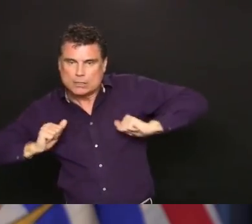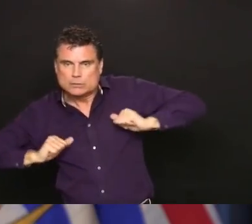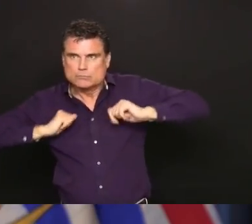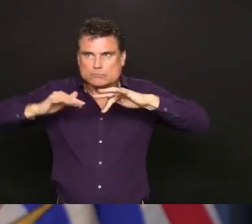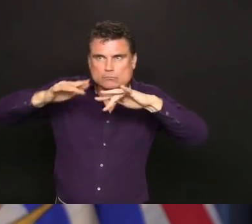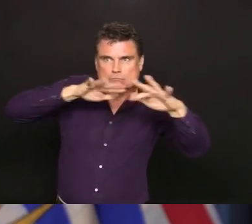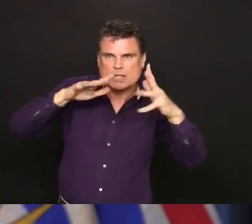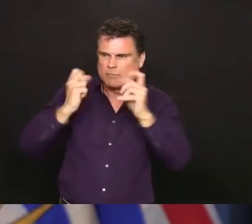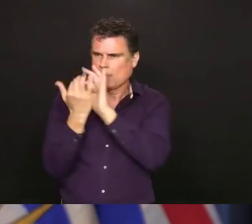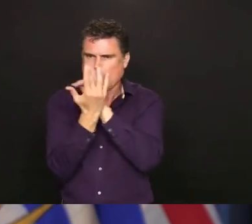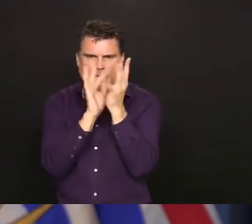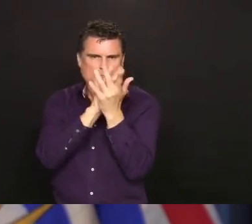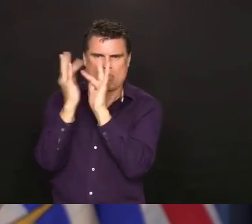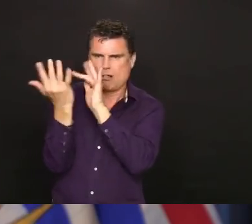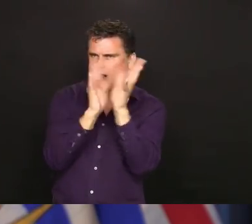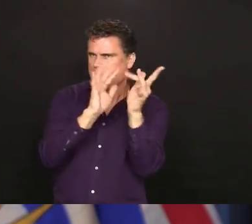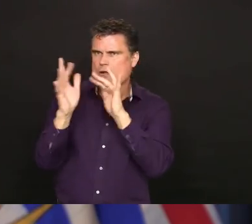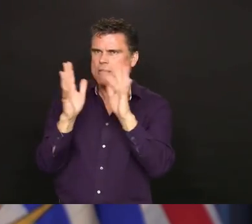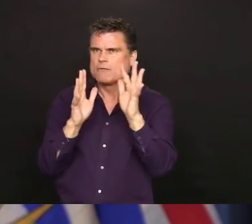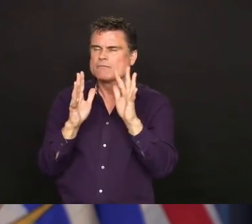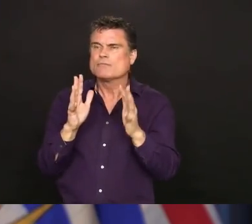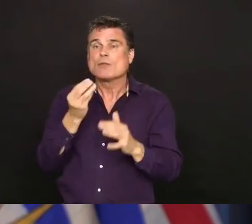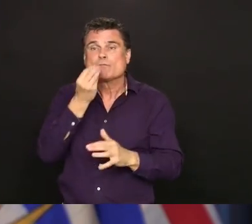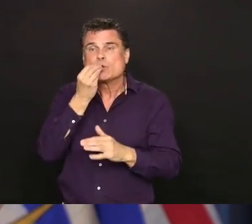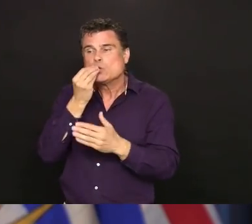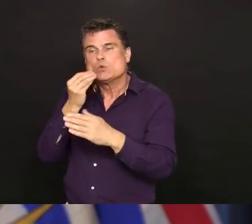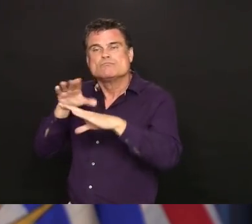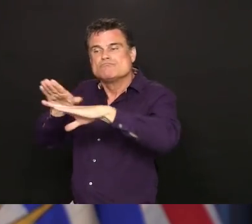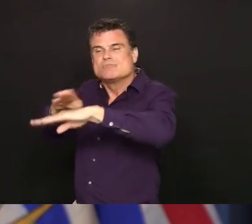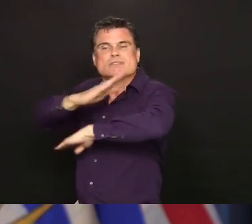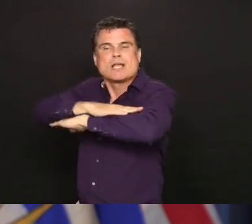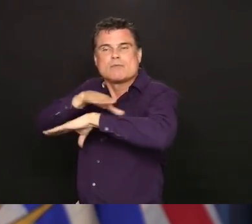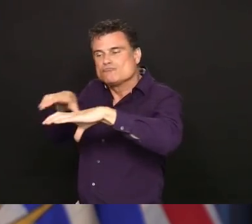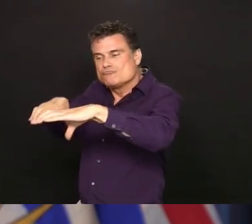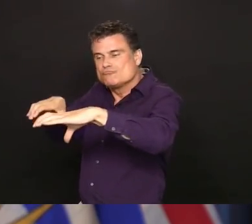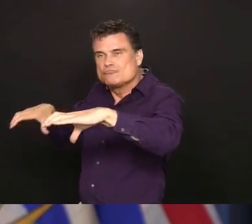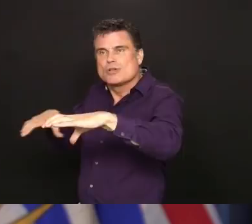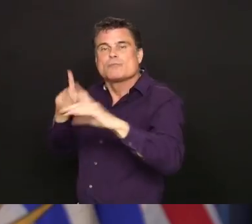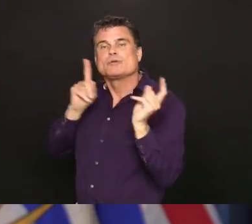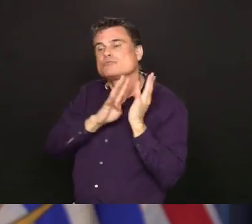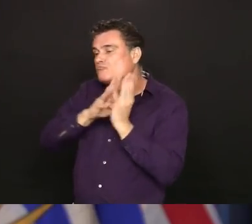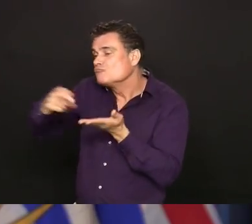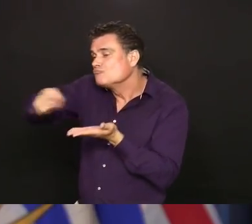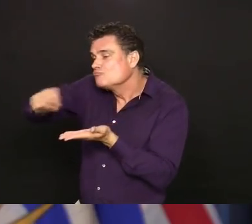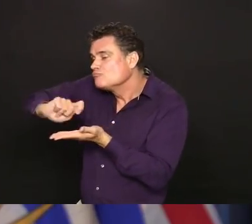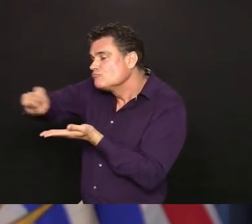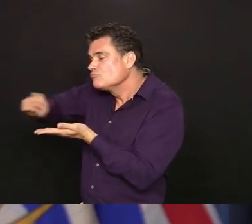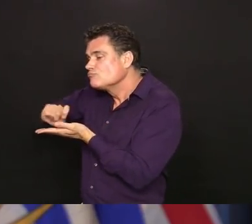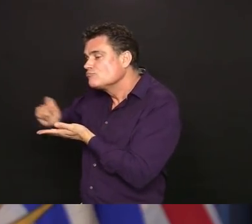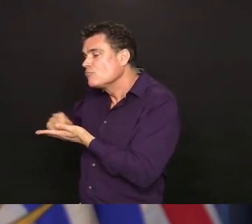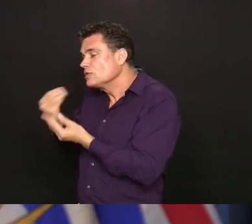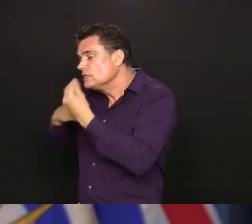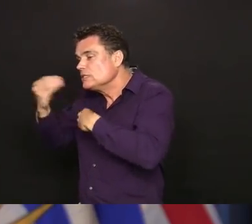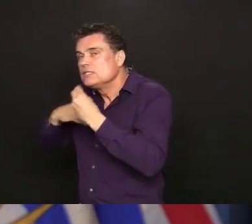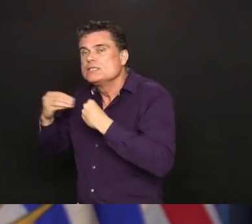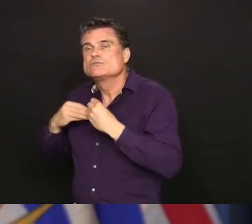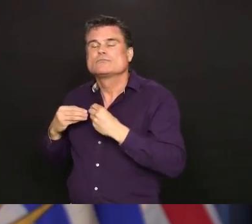think it's the same question for all industries that we're thinking about. There's more or less risk to different types of